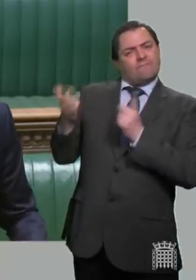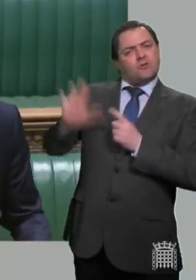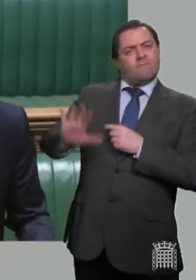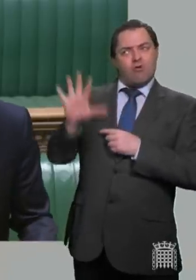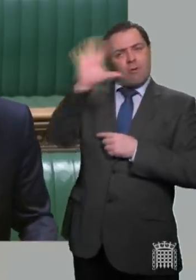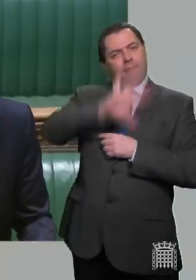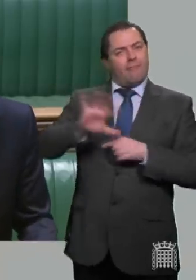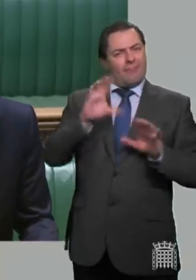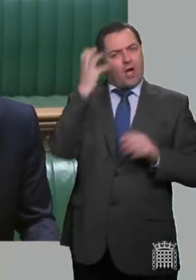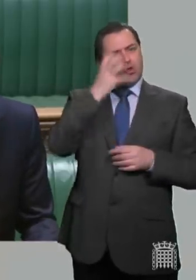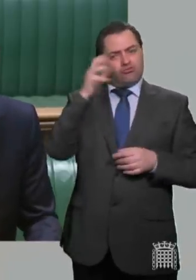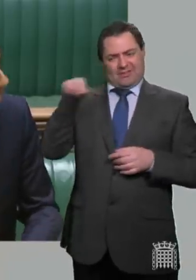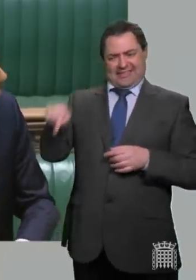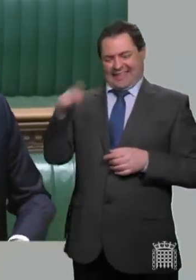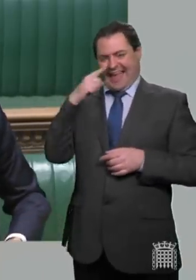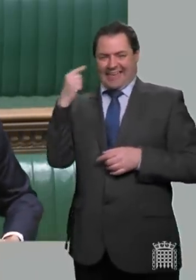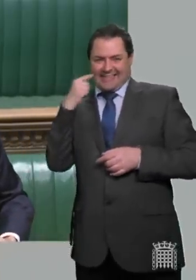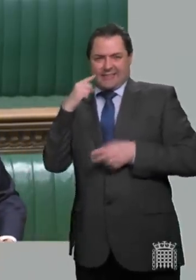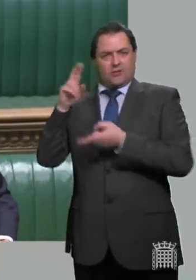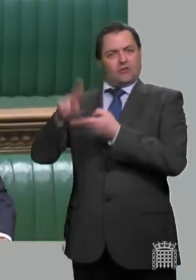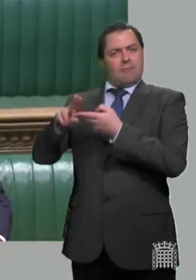to do business. They are well established internationally,